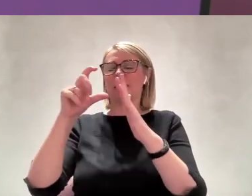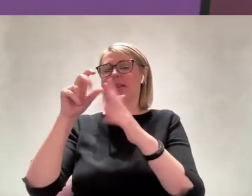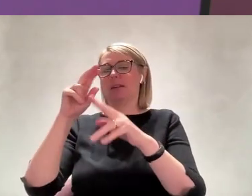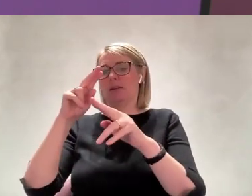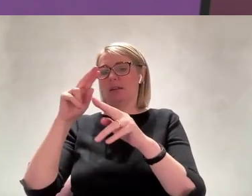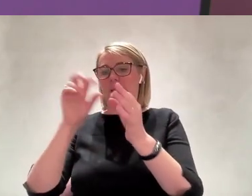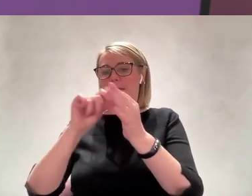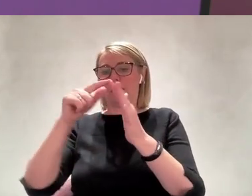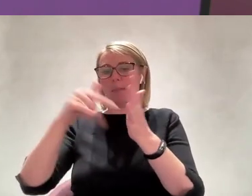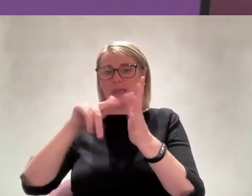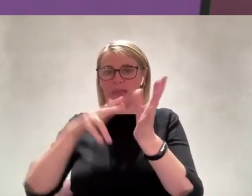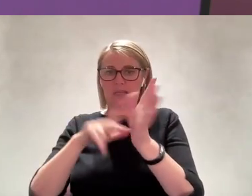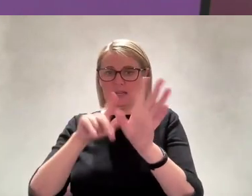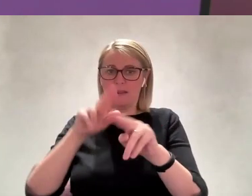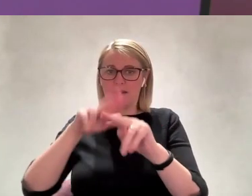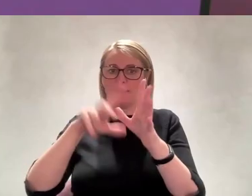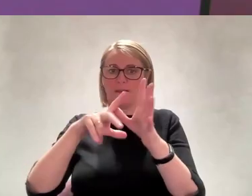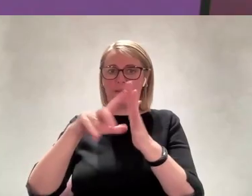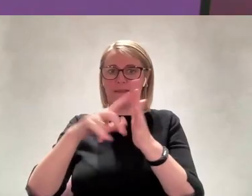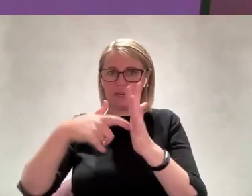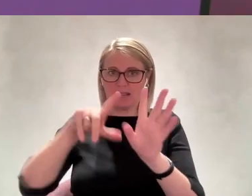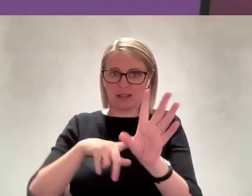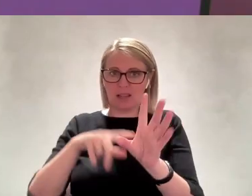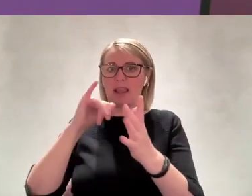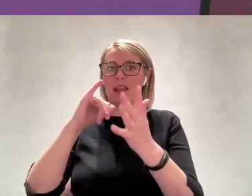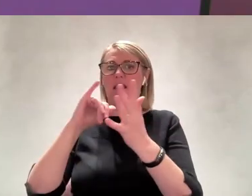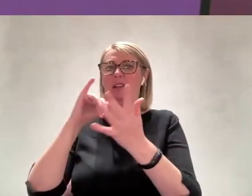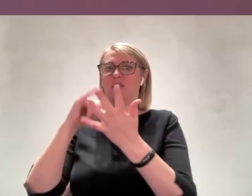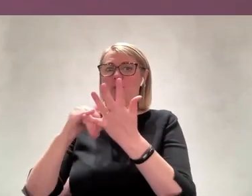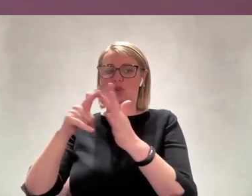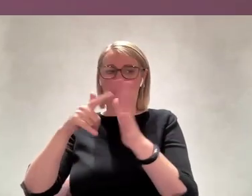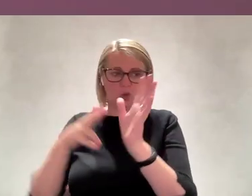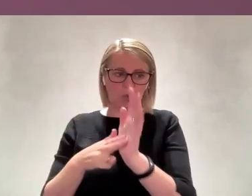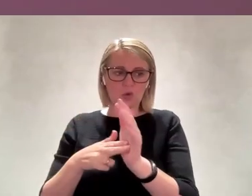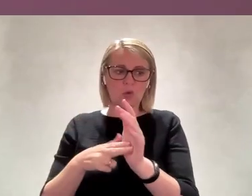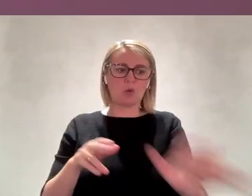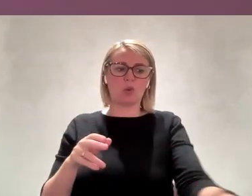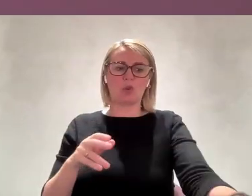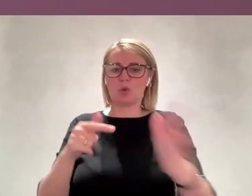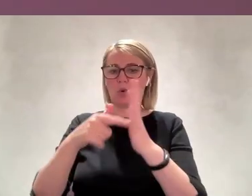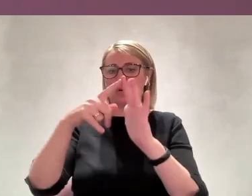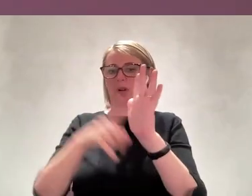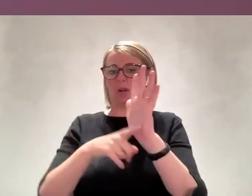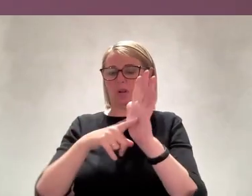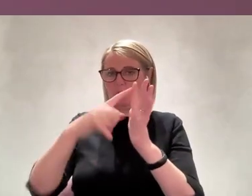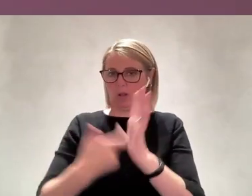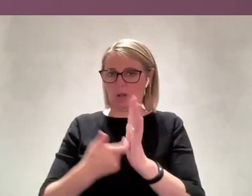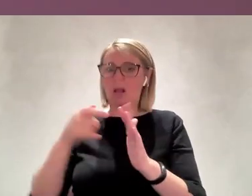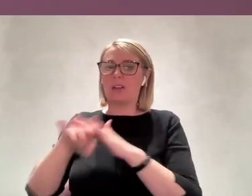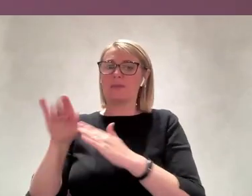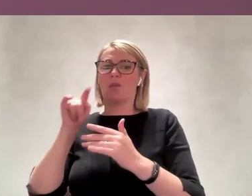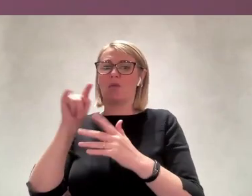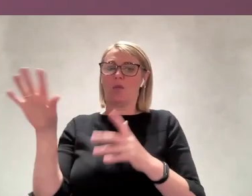and Sean Tiller, and to all of you for attending as well as everyone involved in organising today's event.